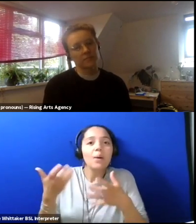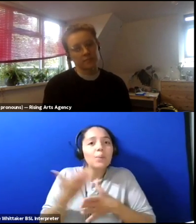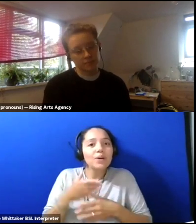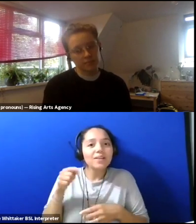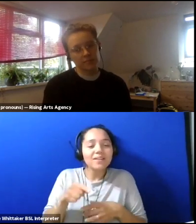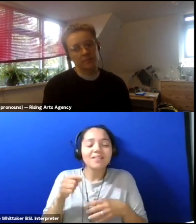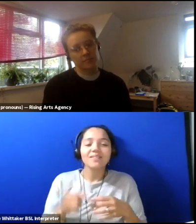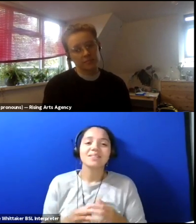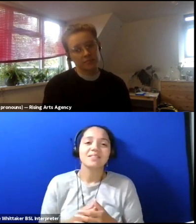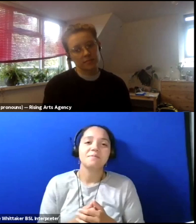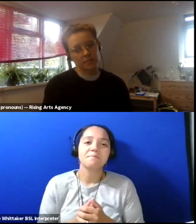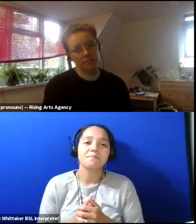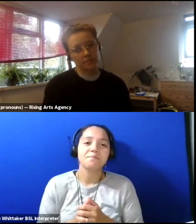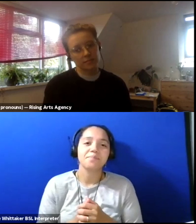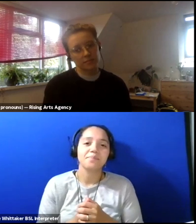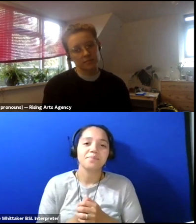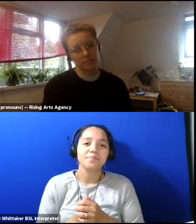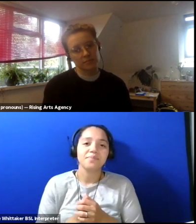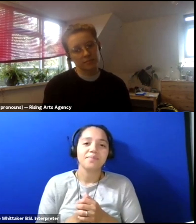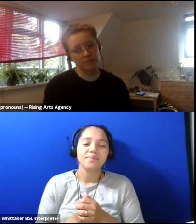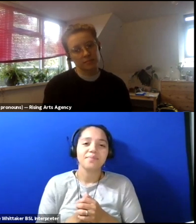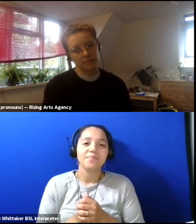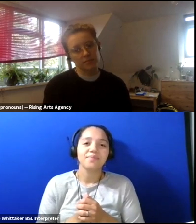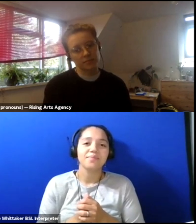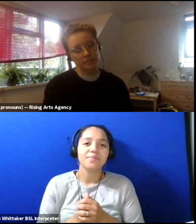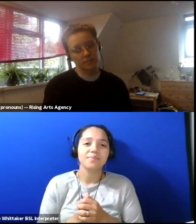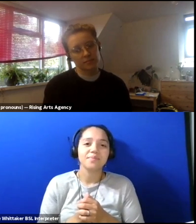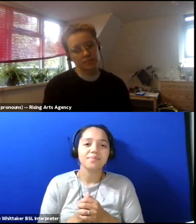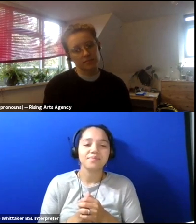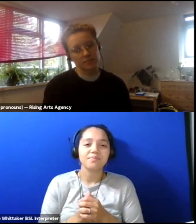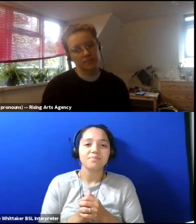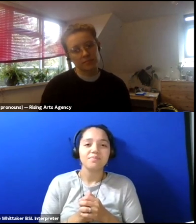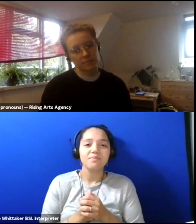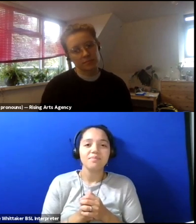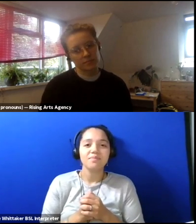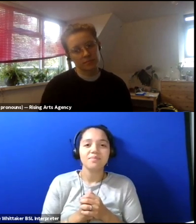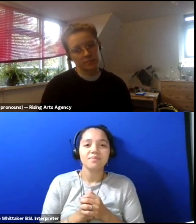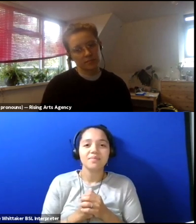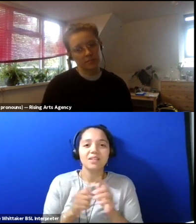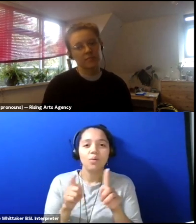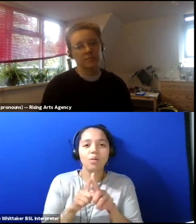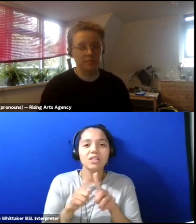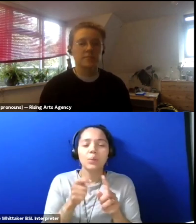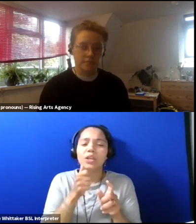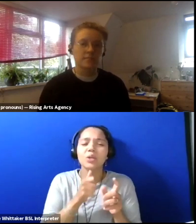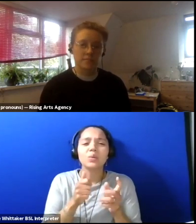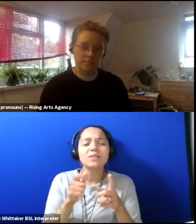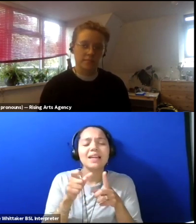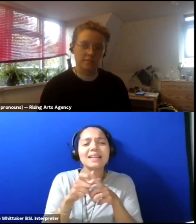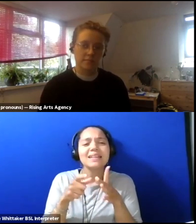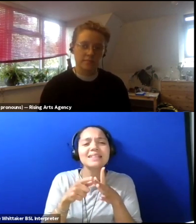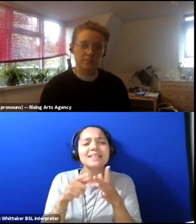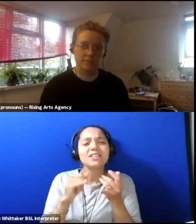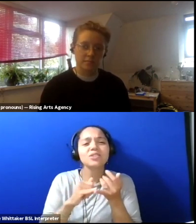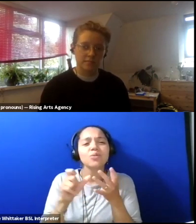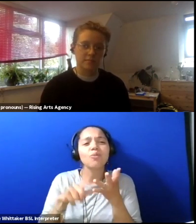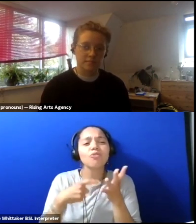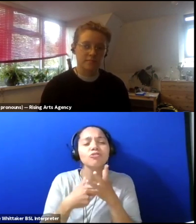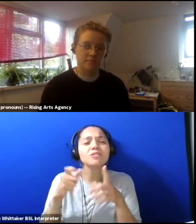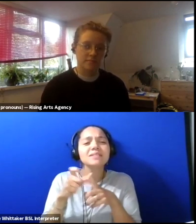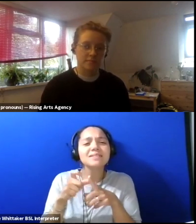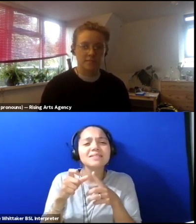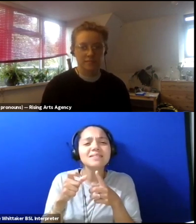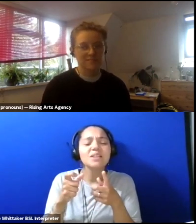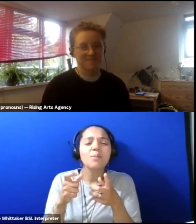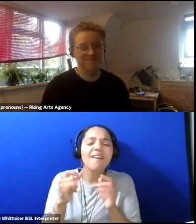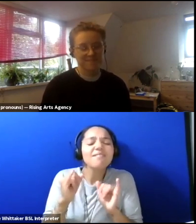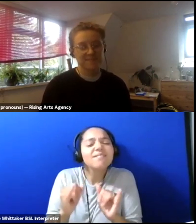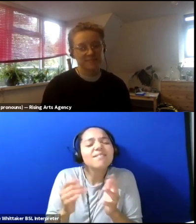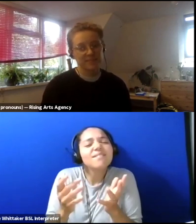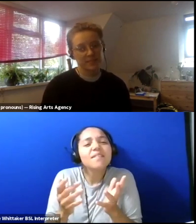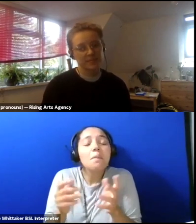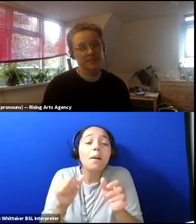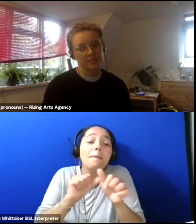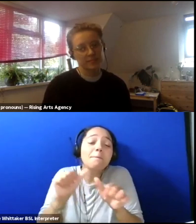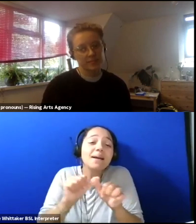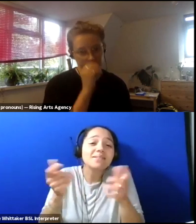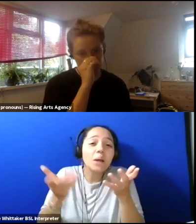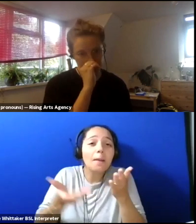Also we use Discord which has its flaws but it's better than WhatsApp because